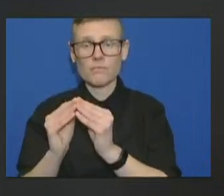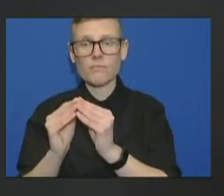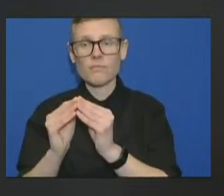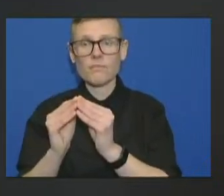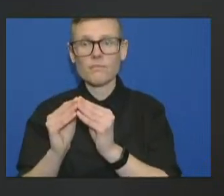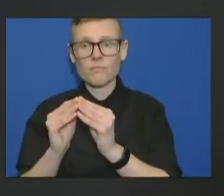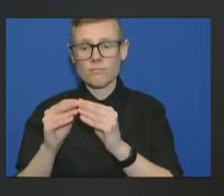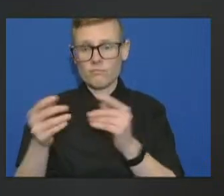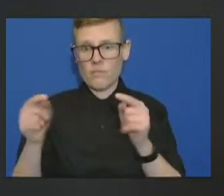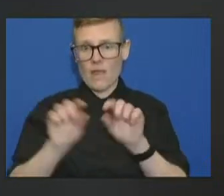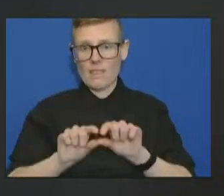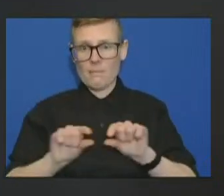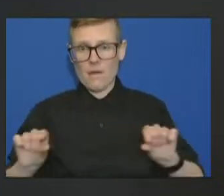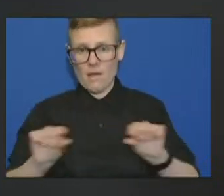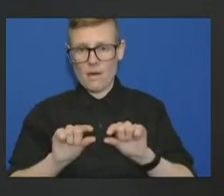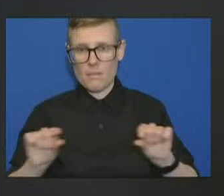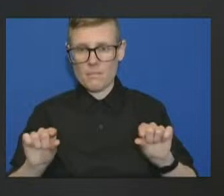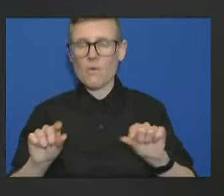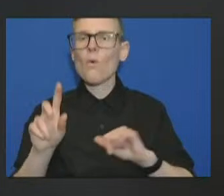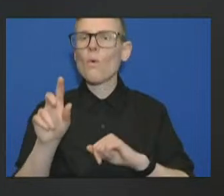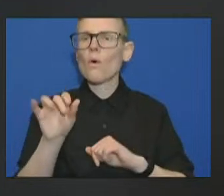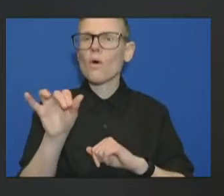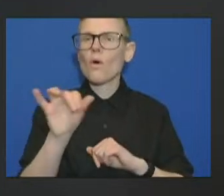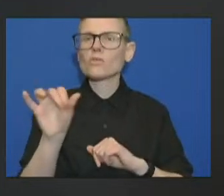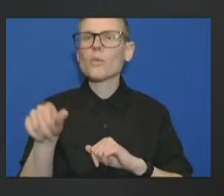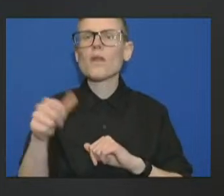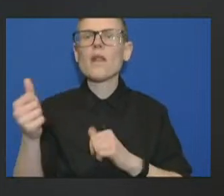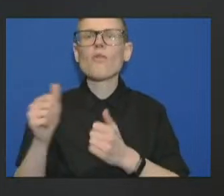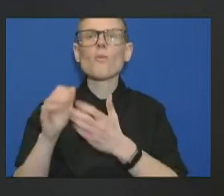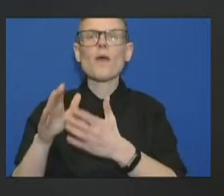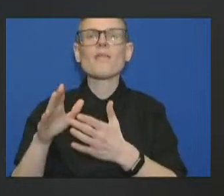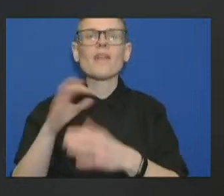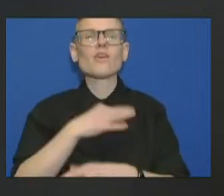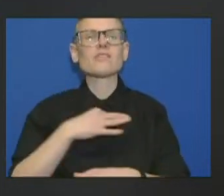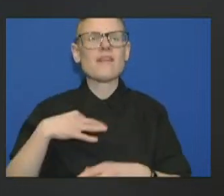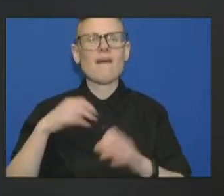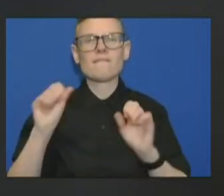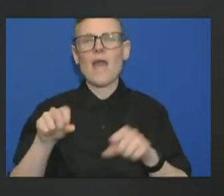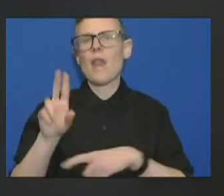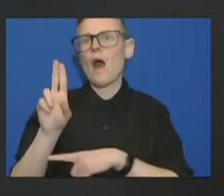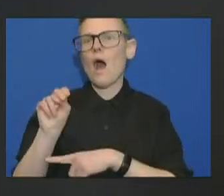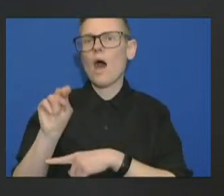either type it in the Q&A